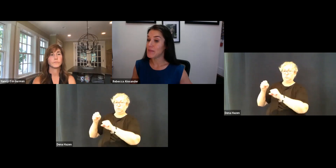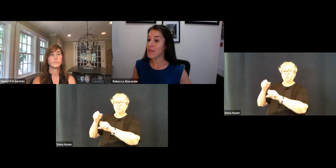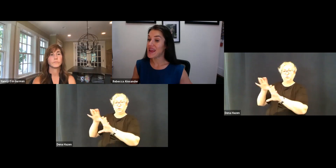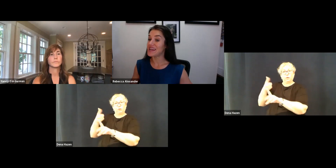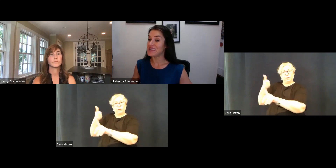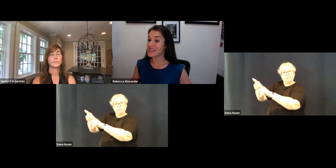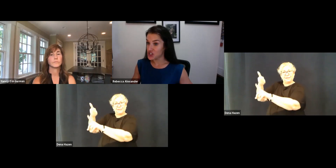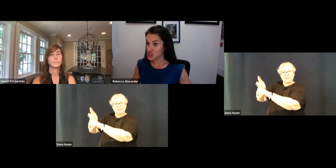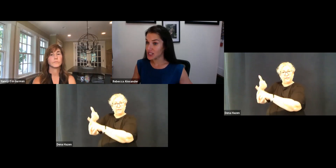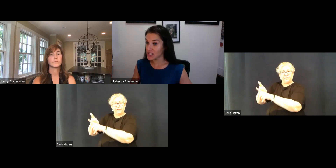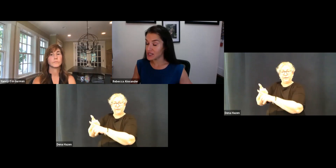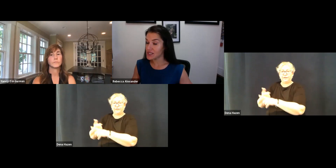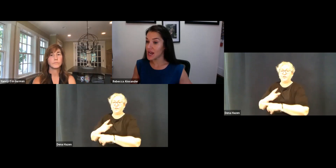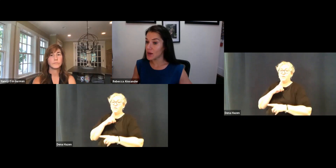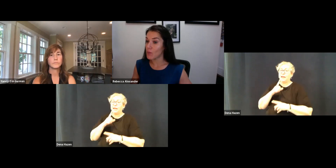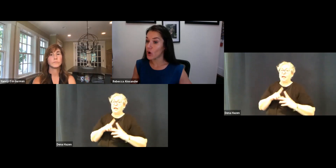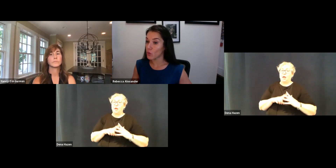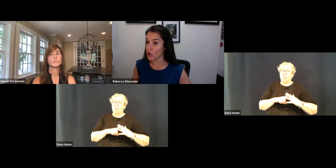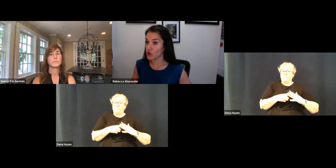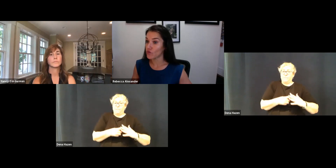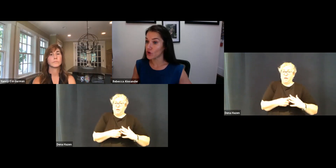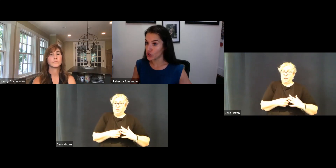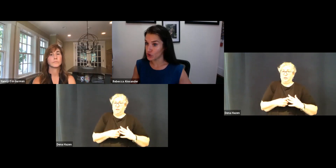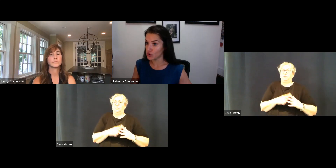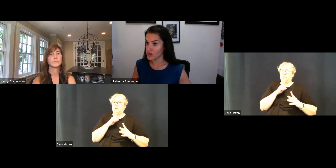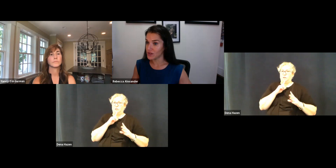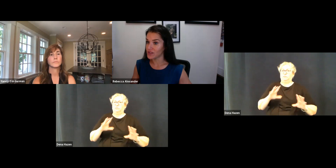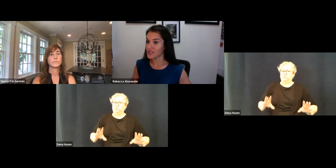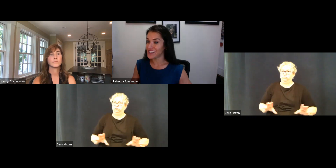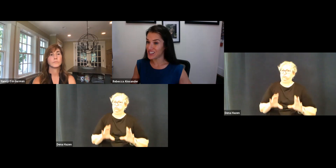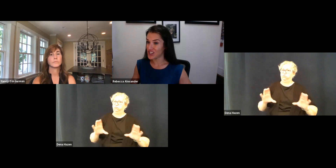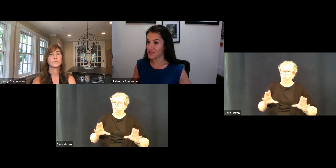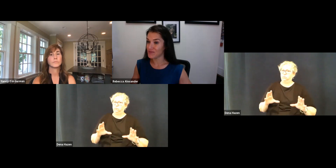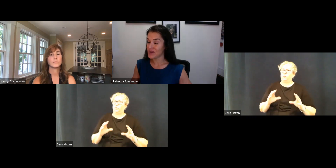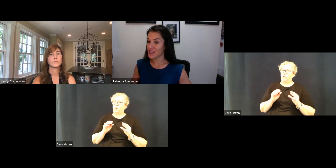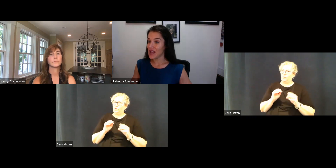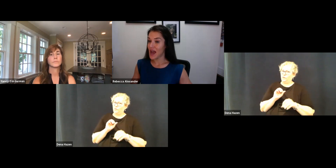It may initially take more work for you to teach him,